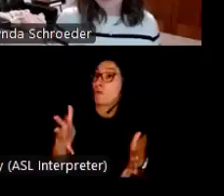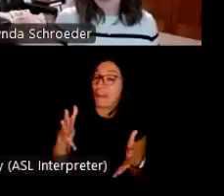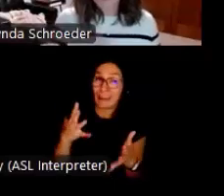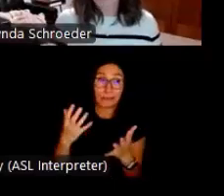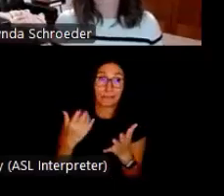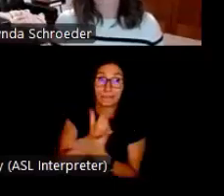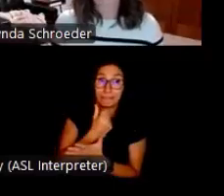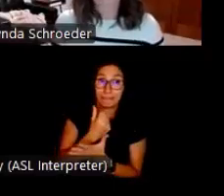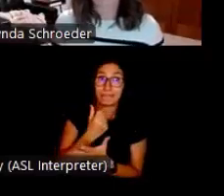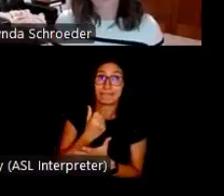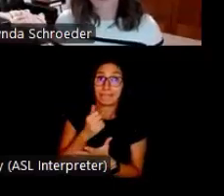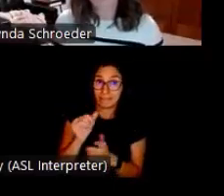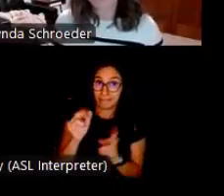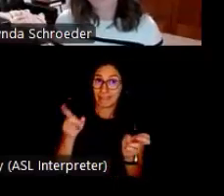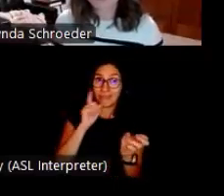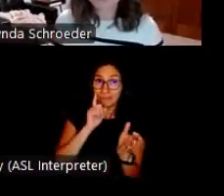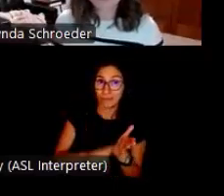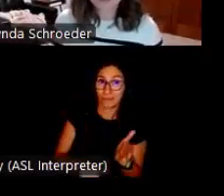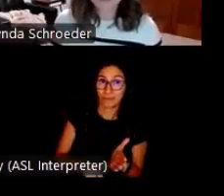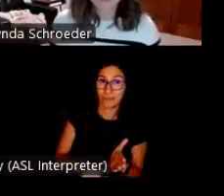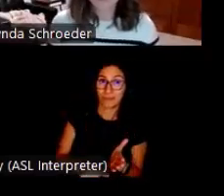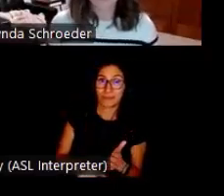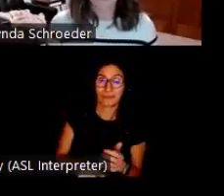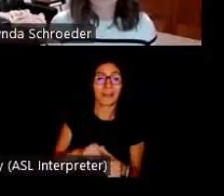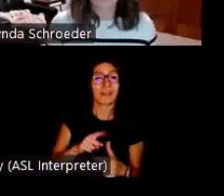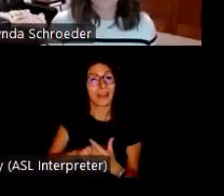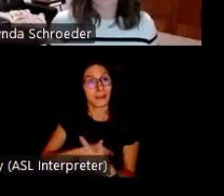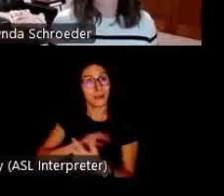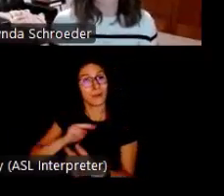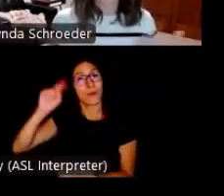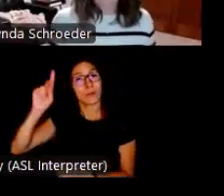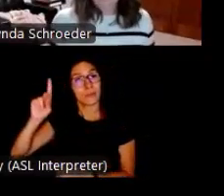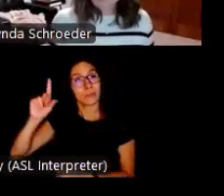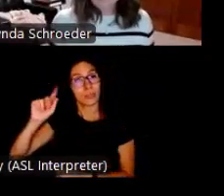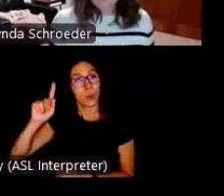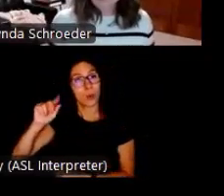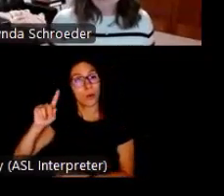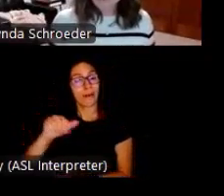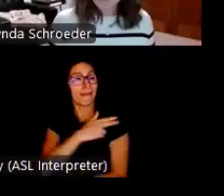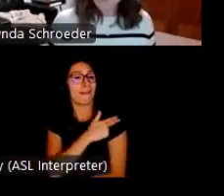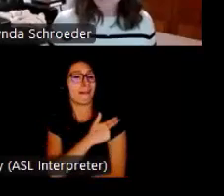talk to our North Dakota Rural Hospital Association and our North Dakota Rural Health Association